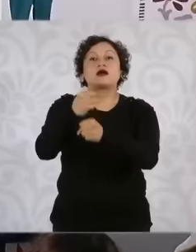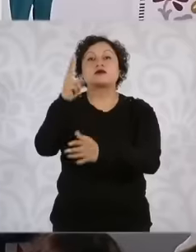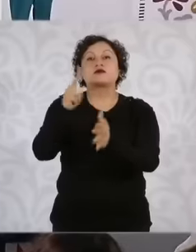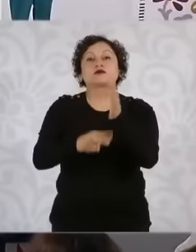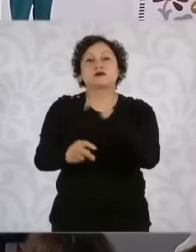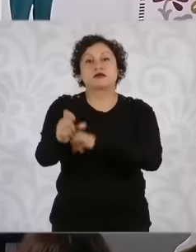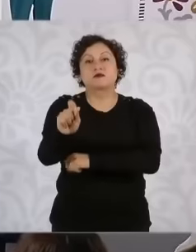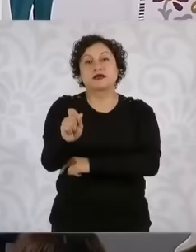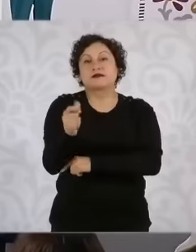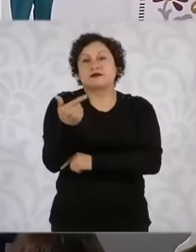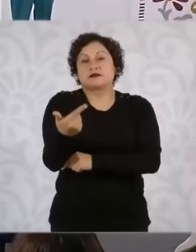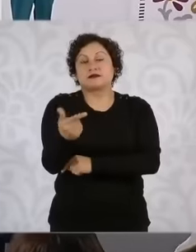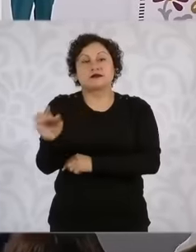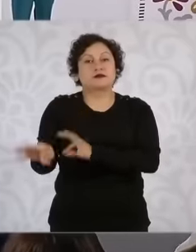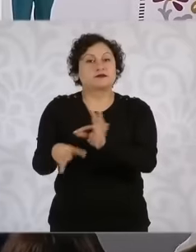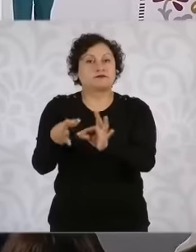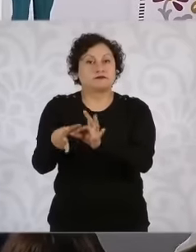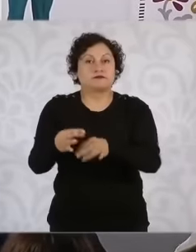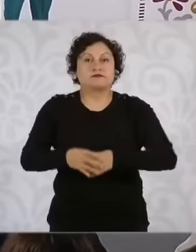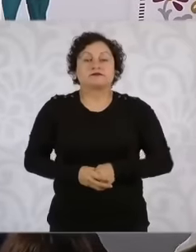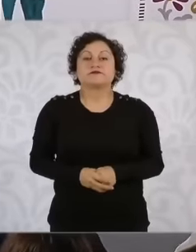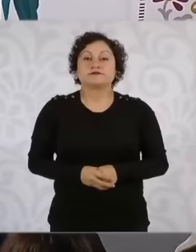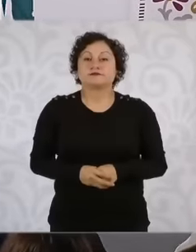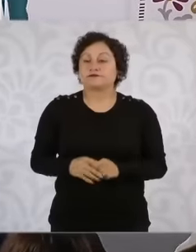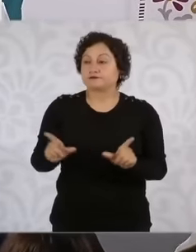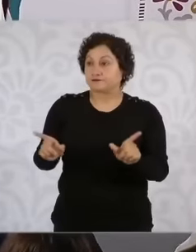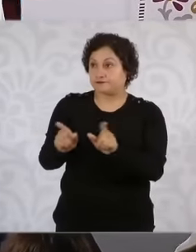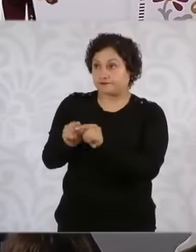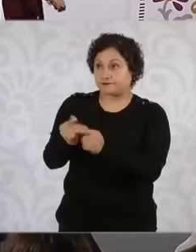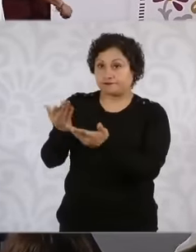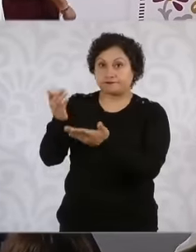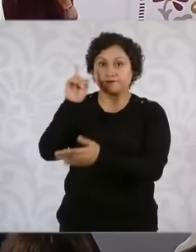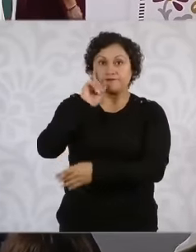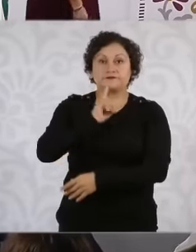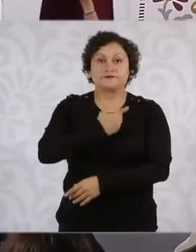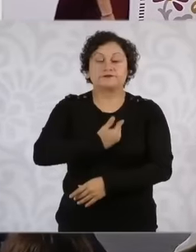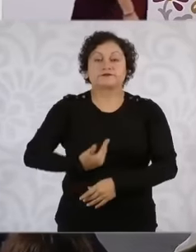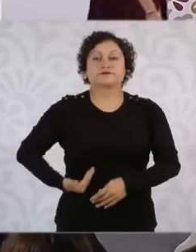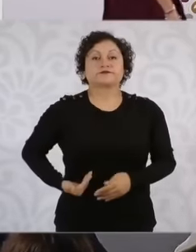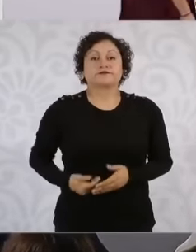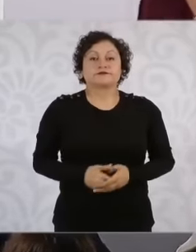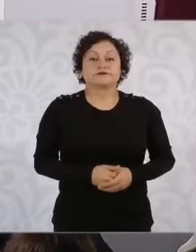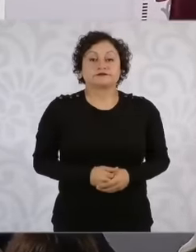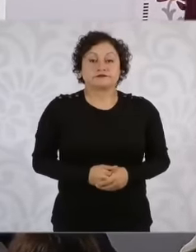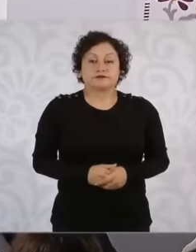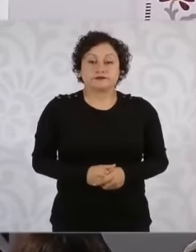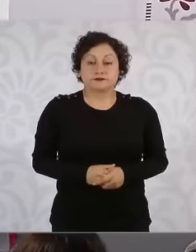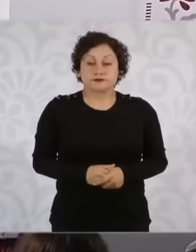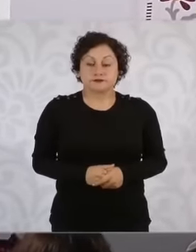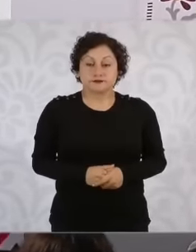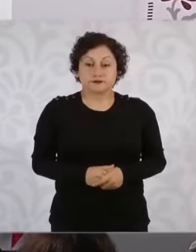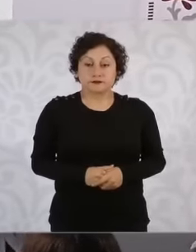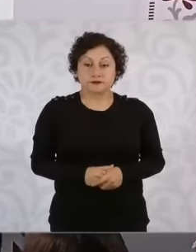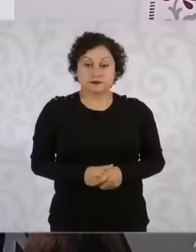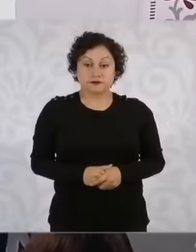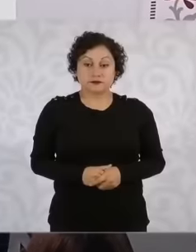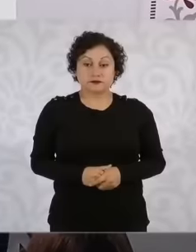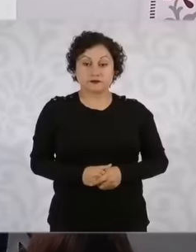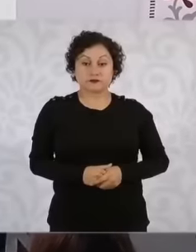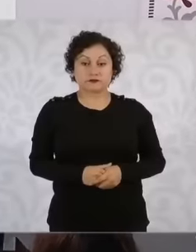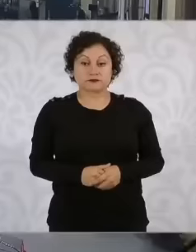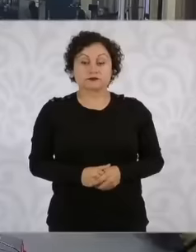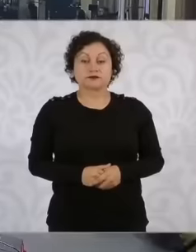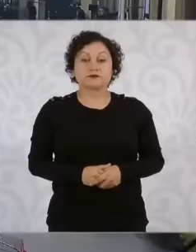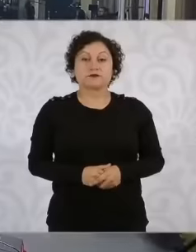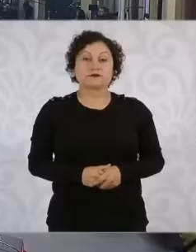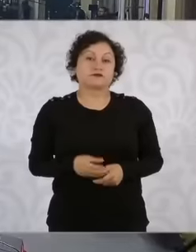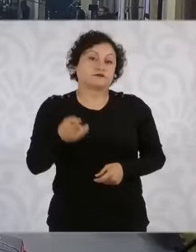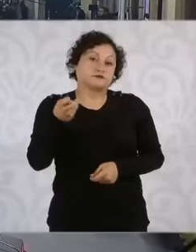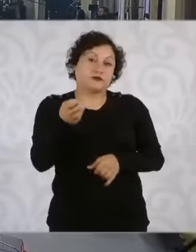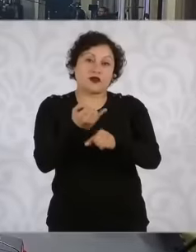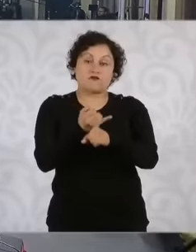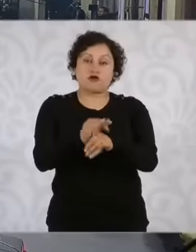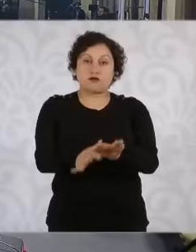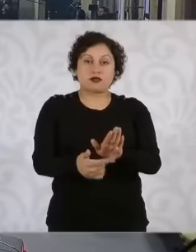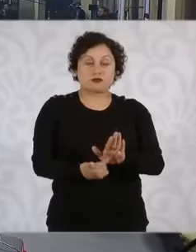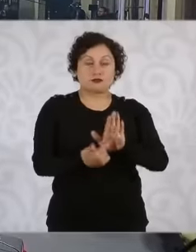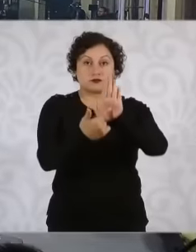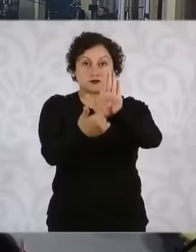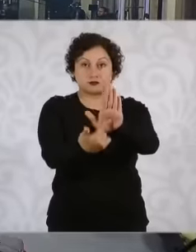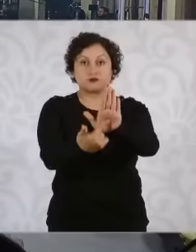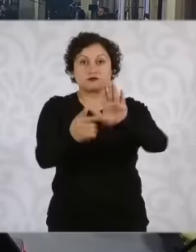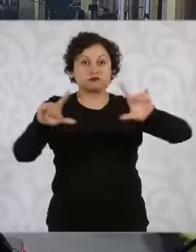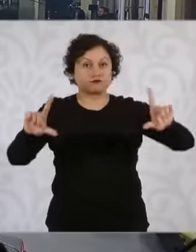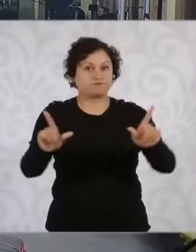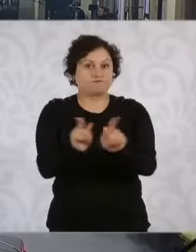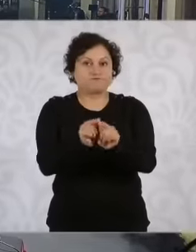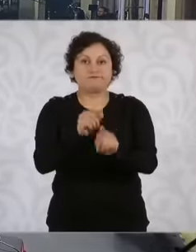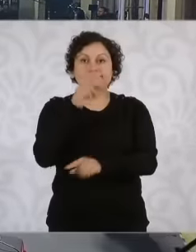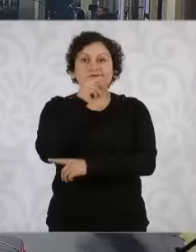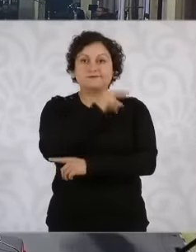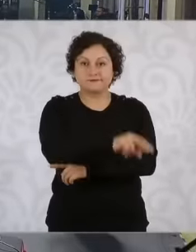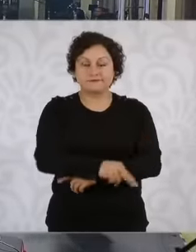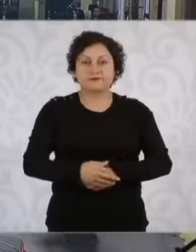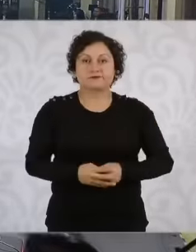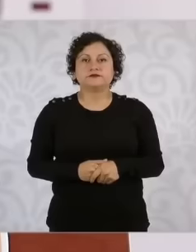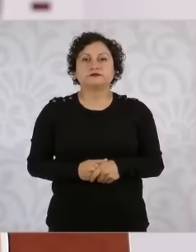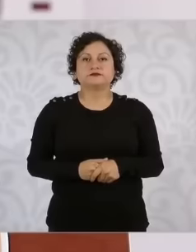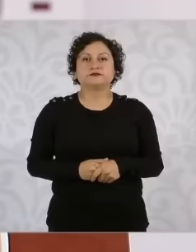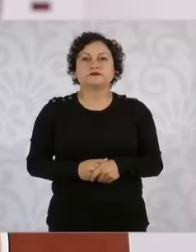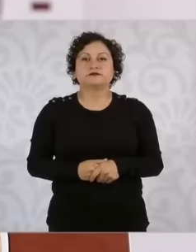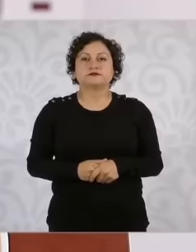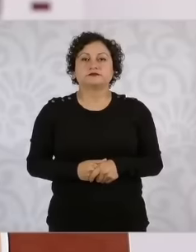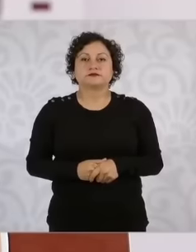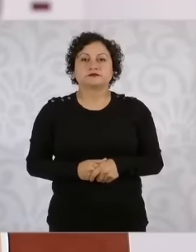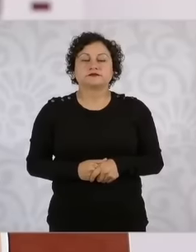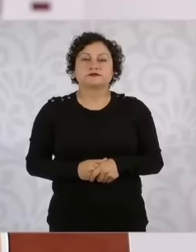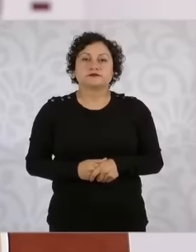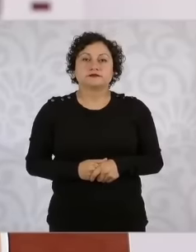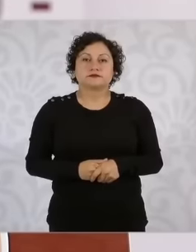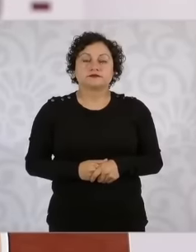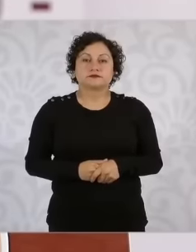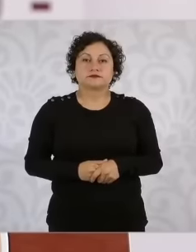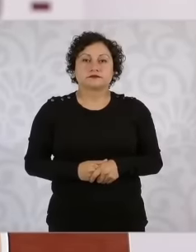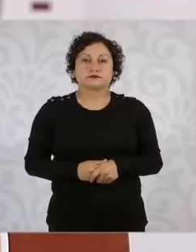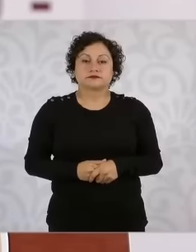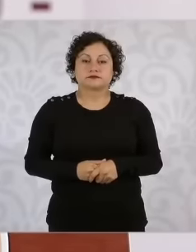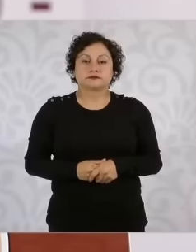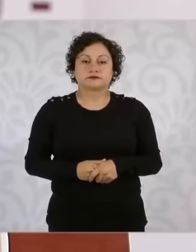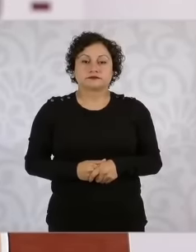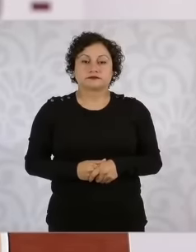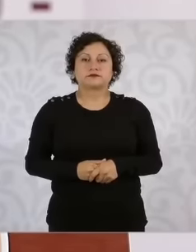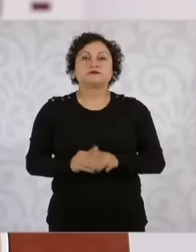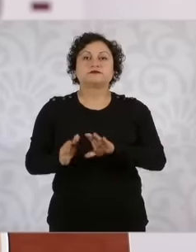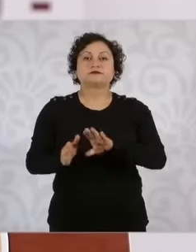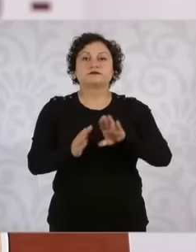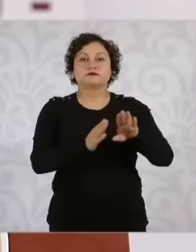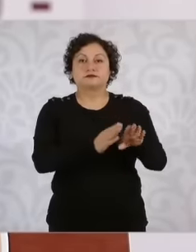president because this is the information very quickly summarize these two laws general law of